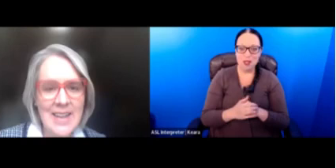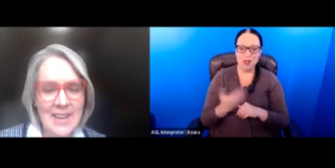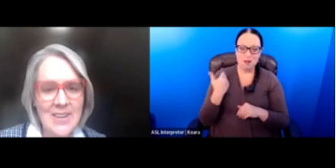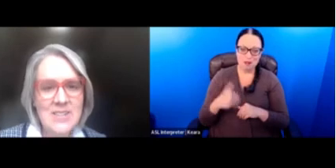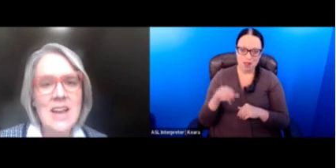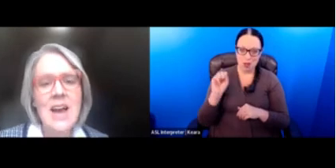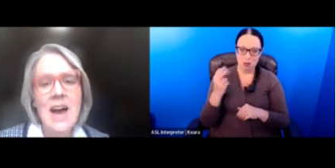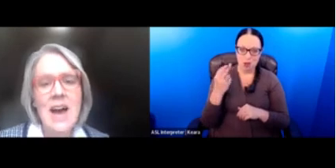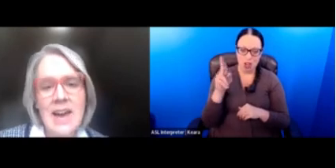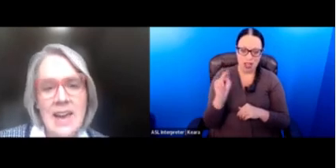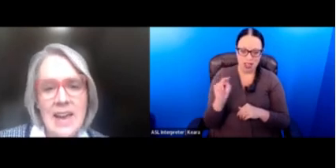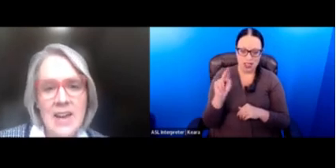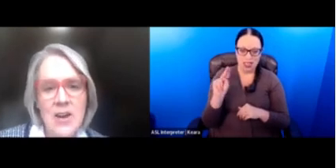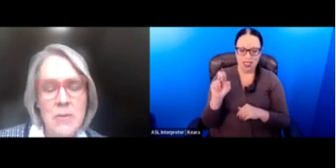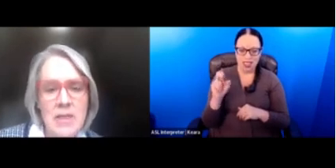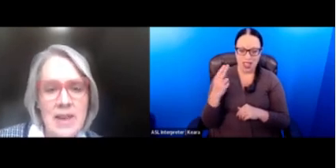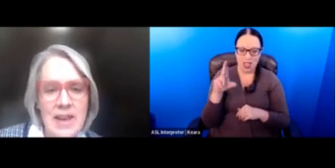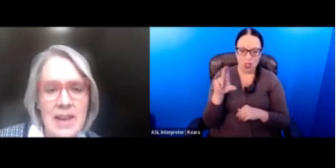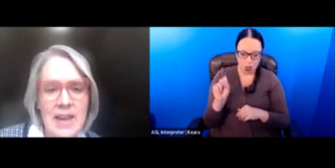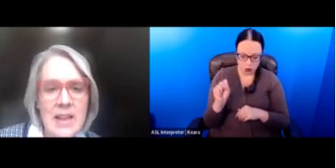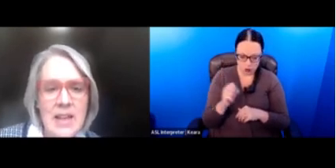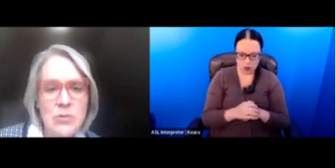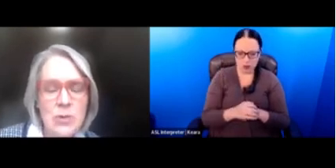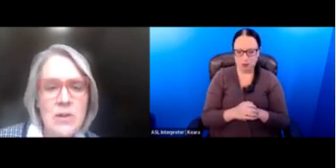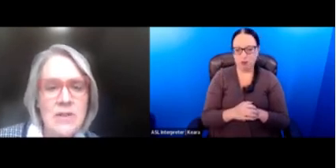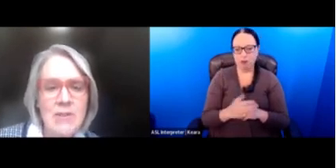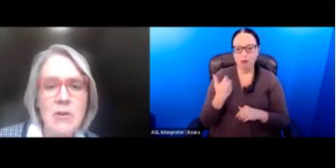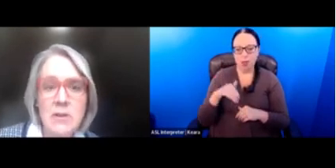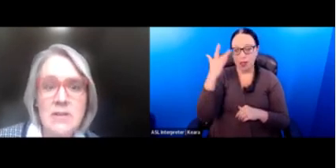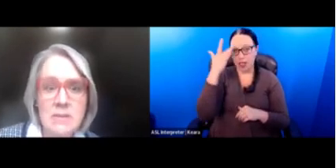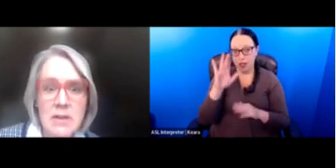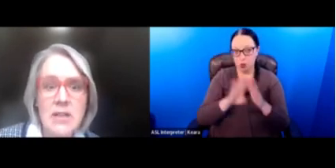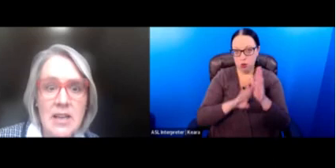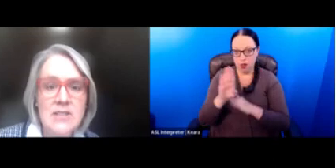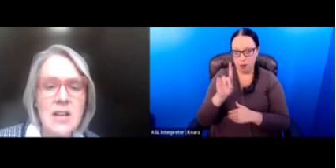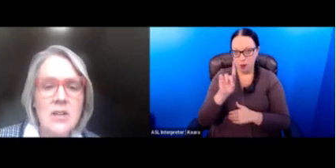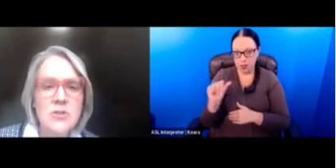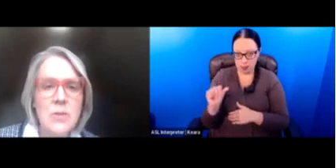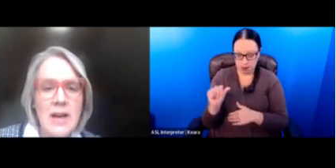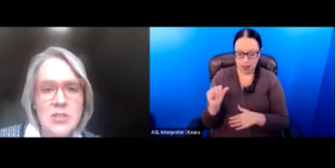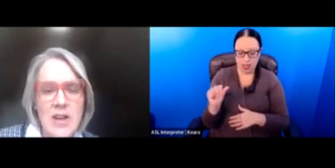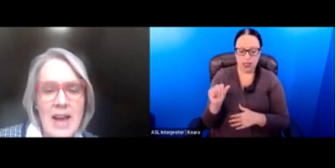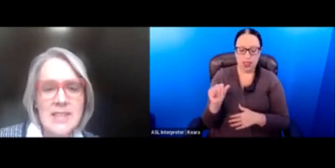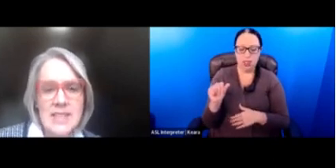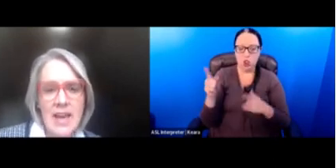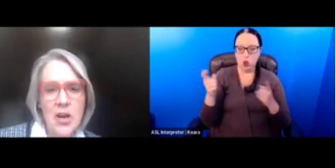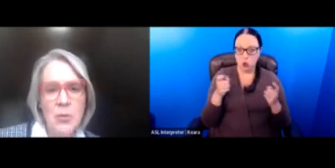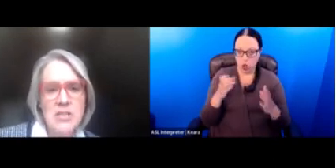Nehus. I am the intellectual and developmental disabilities director at TennCare, which is